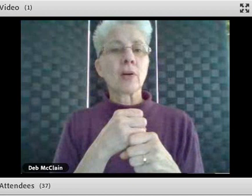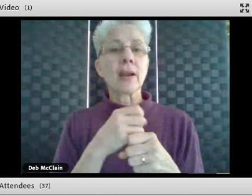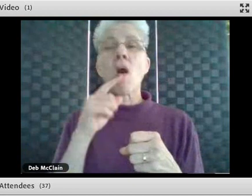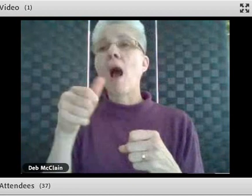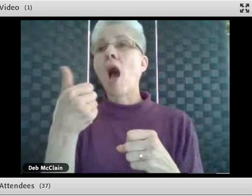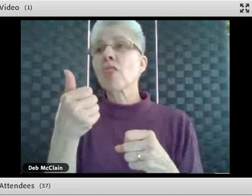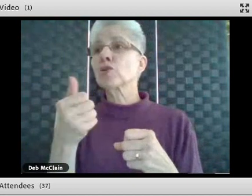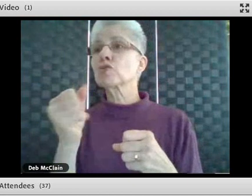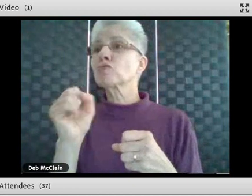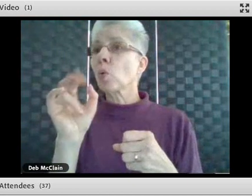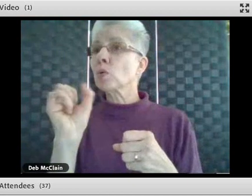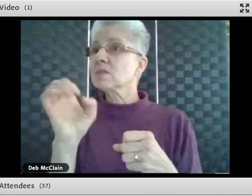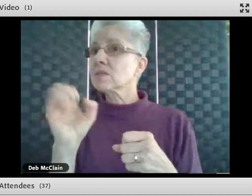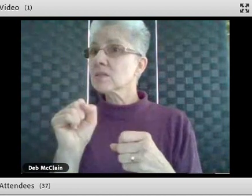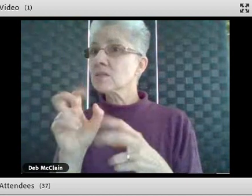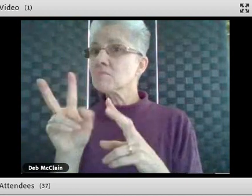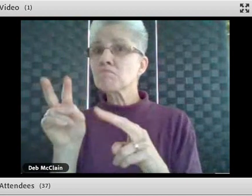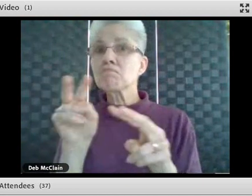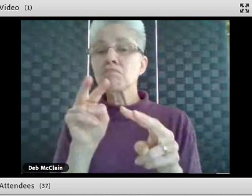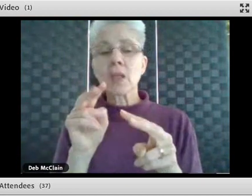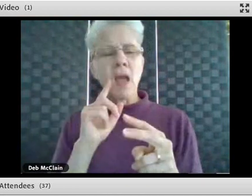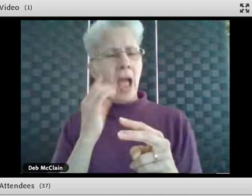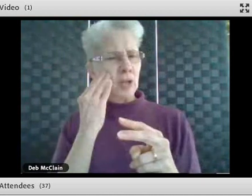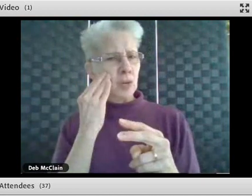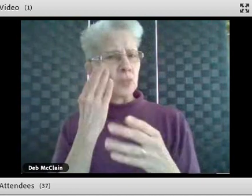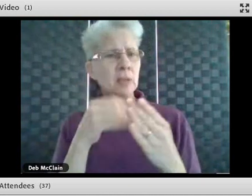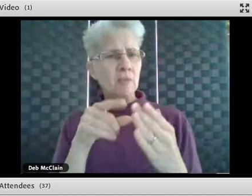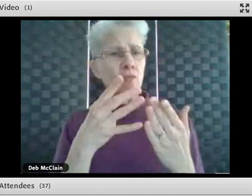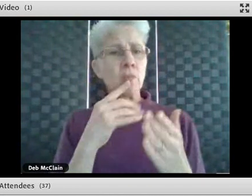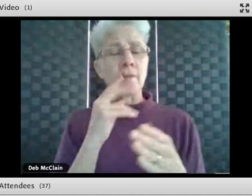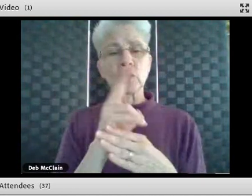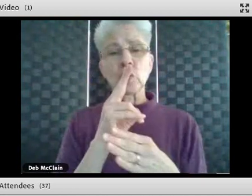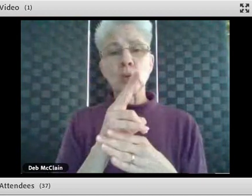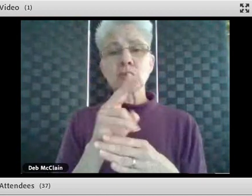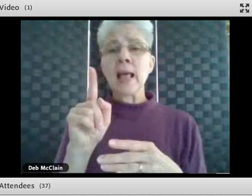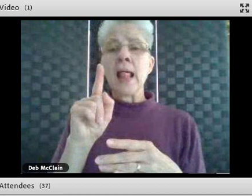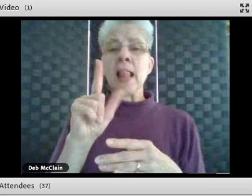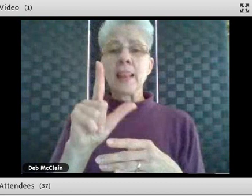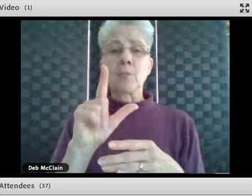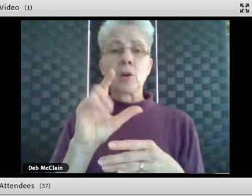So, I'm sure that, for those of you guys who have used Library of Congress Subject Headings before,